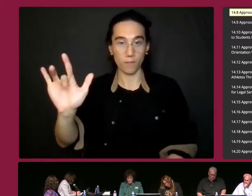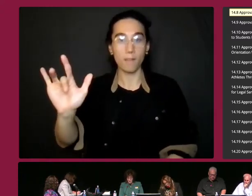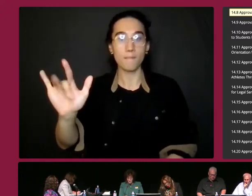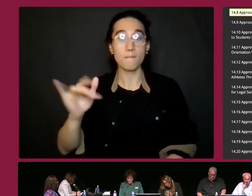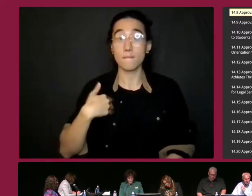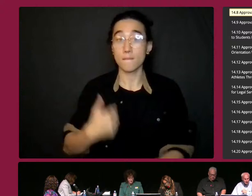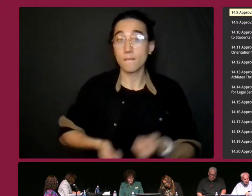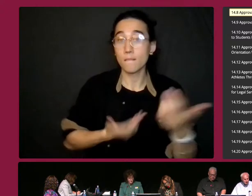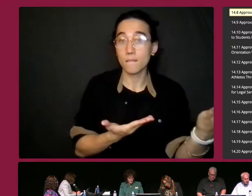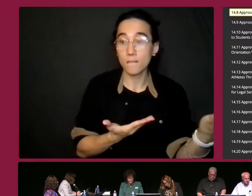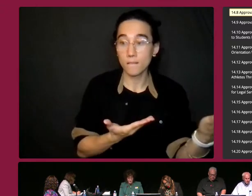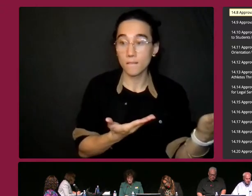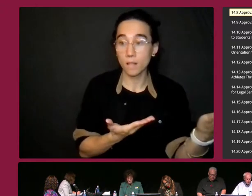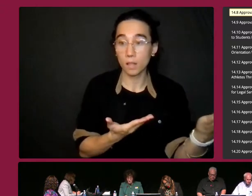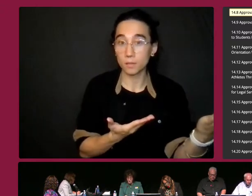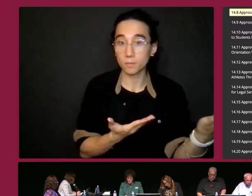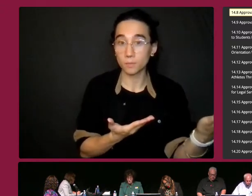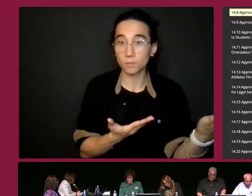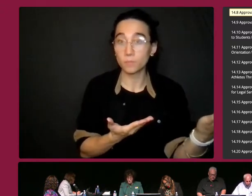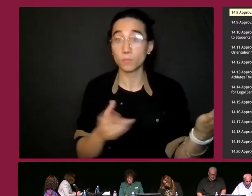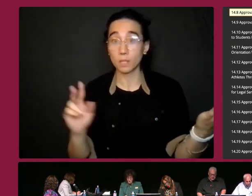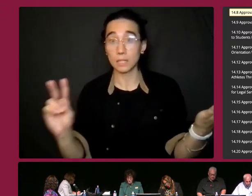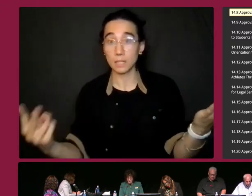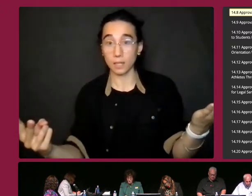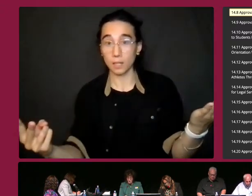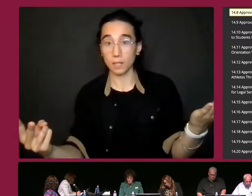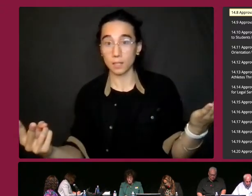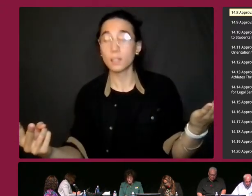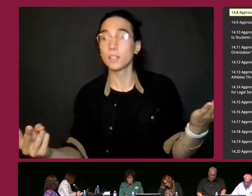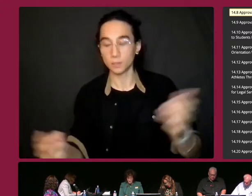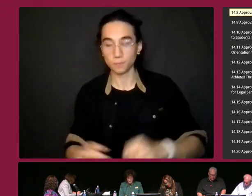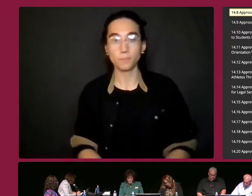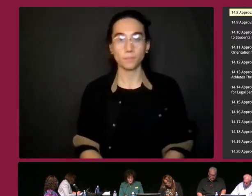So moved. Second? Second. Discussion?